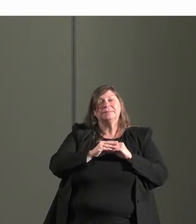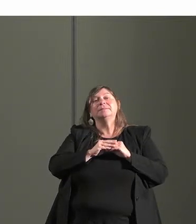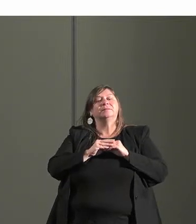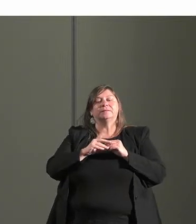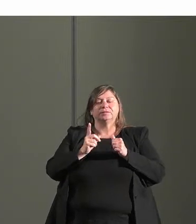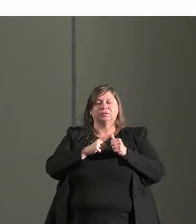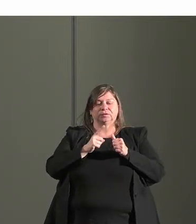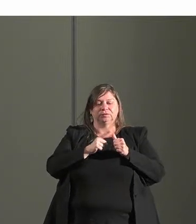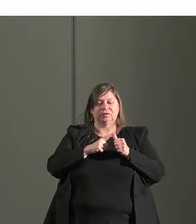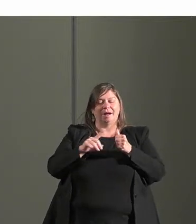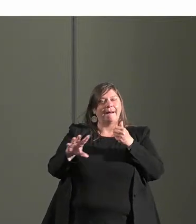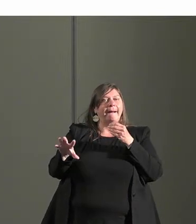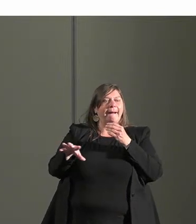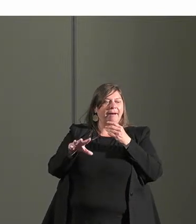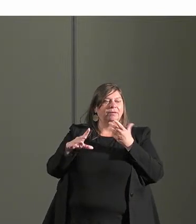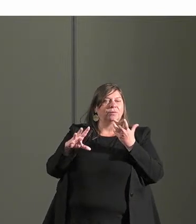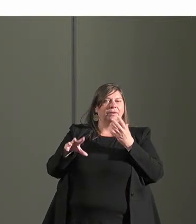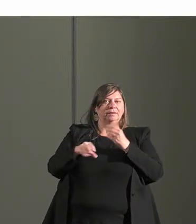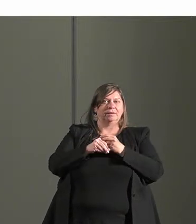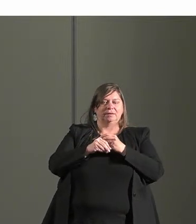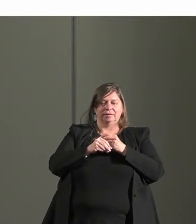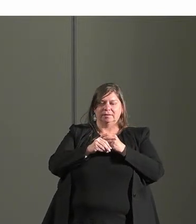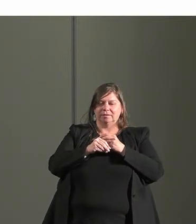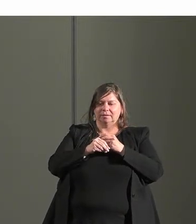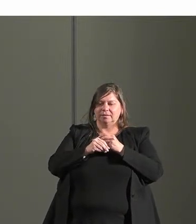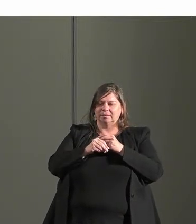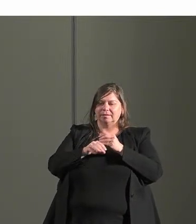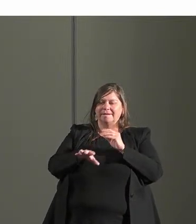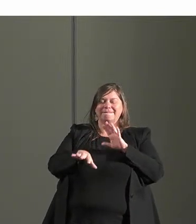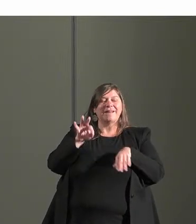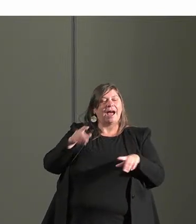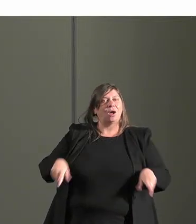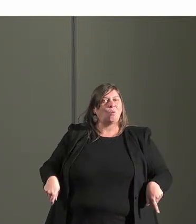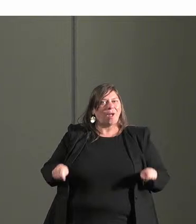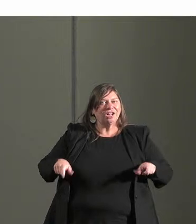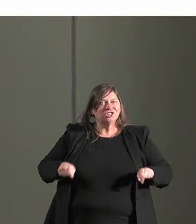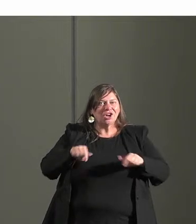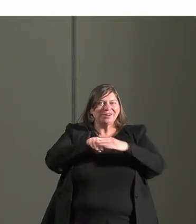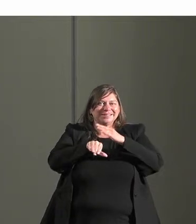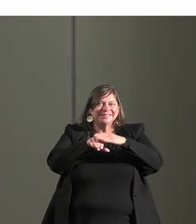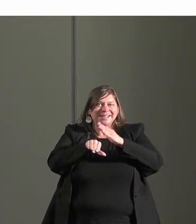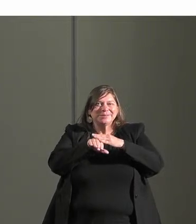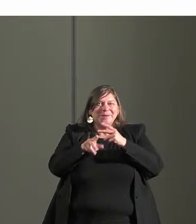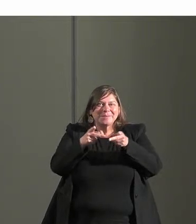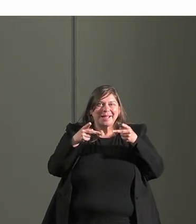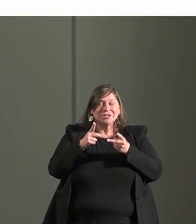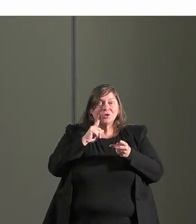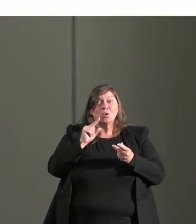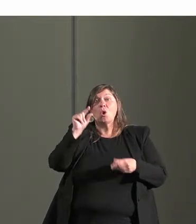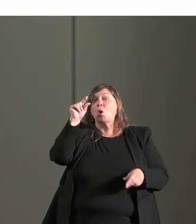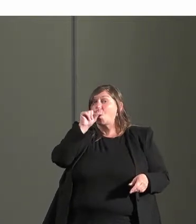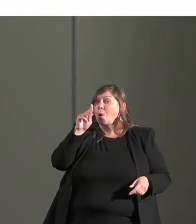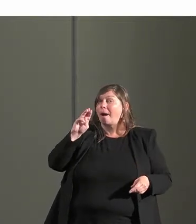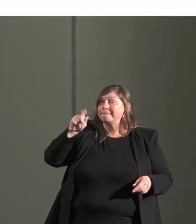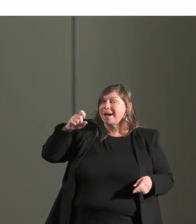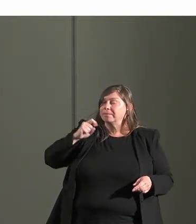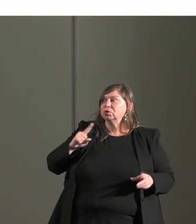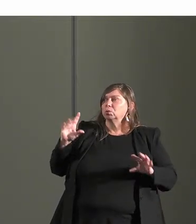about what we're done in maps. First is, adding find